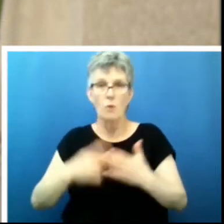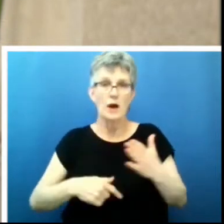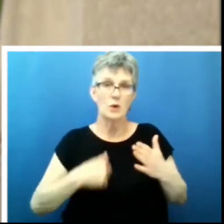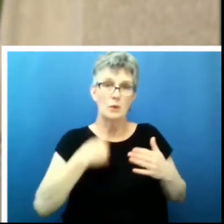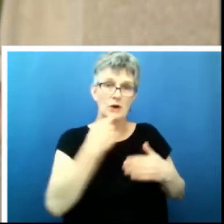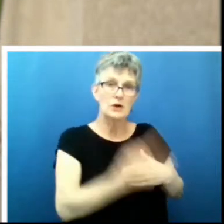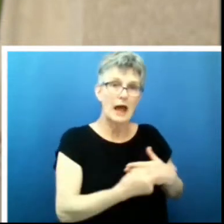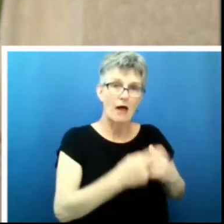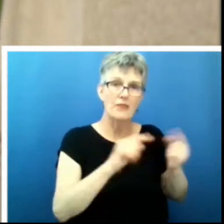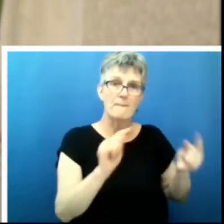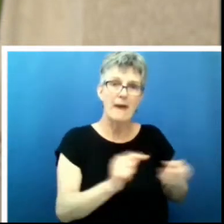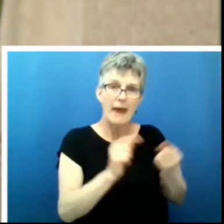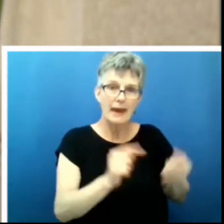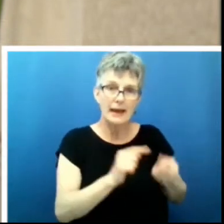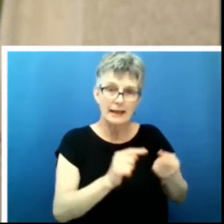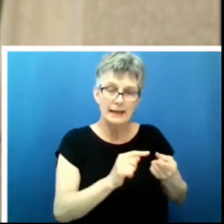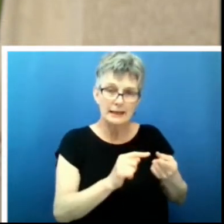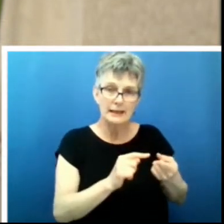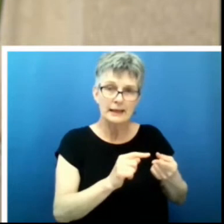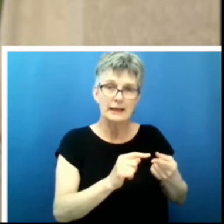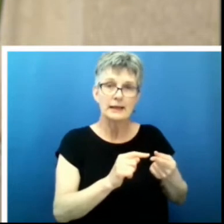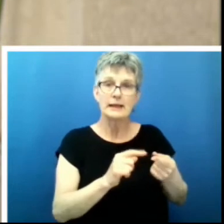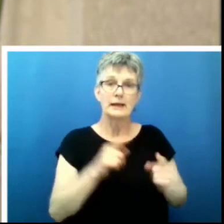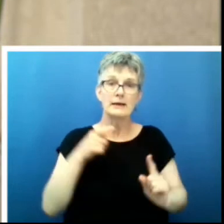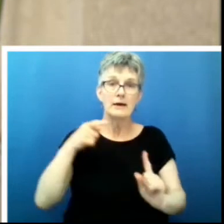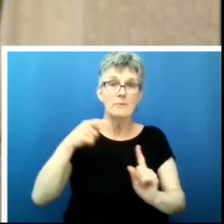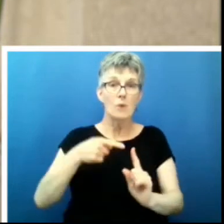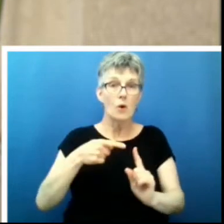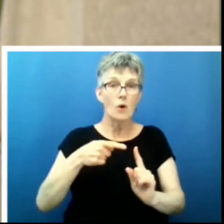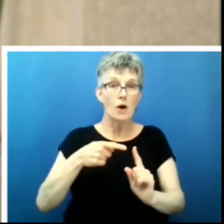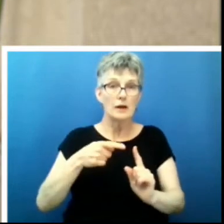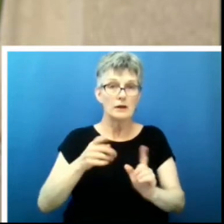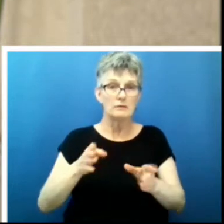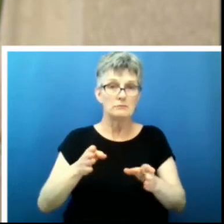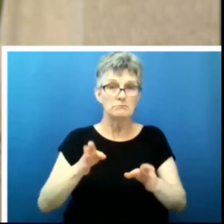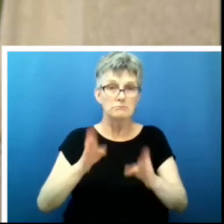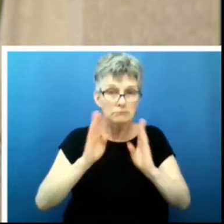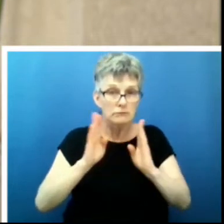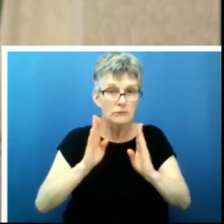Listening within is your way to really generate peace in any chaos.